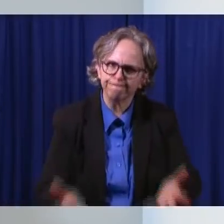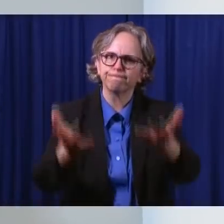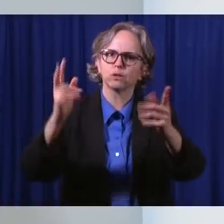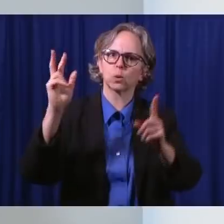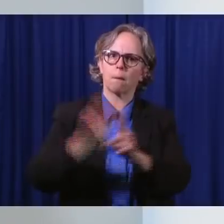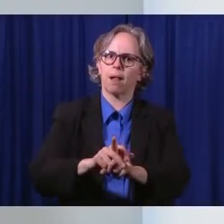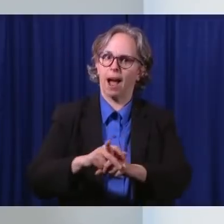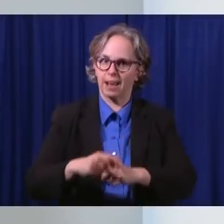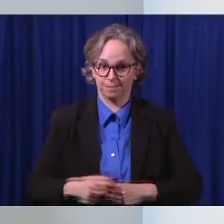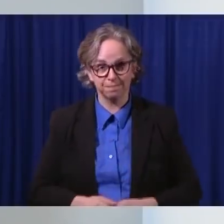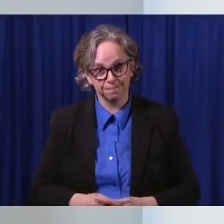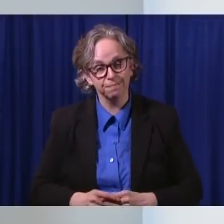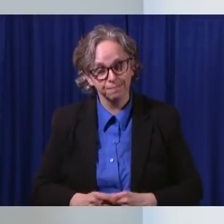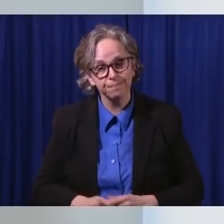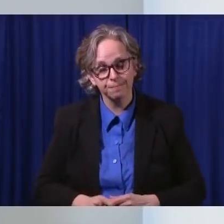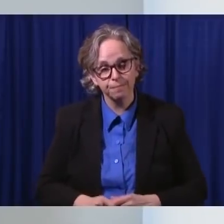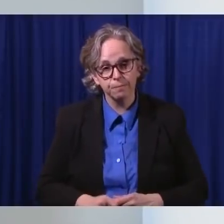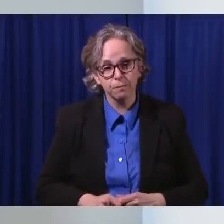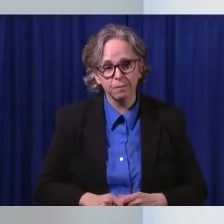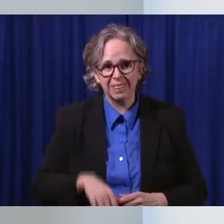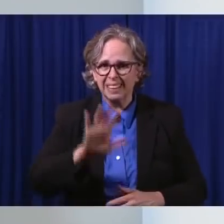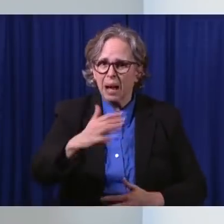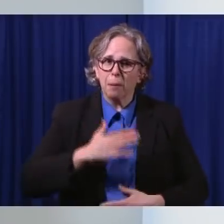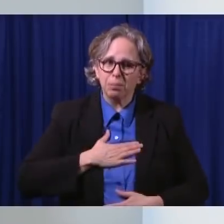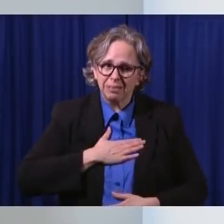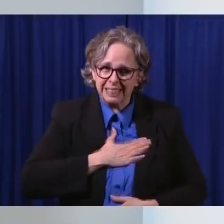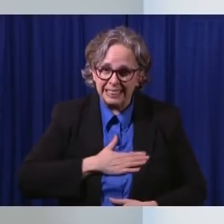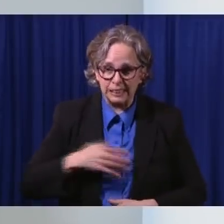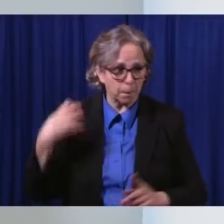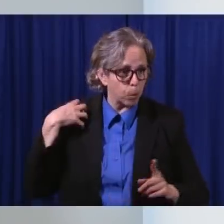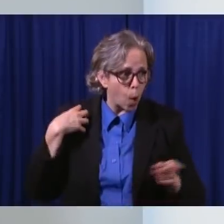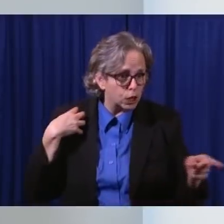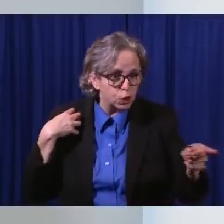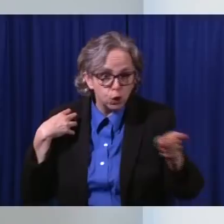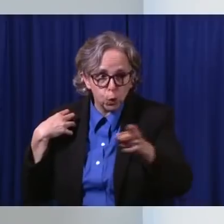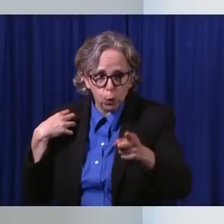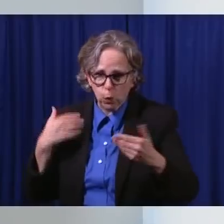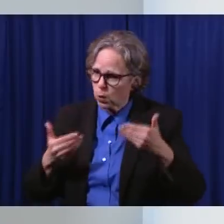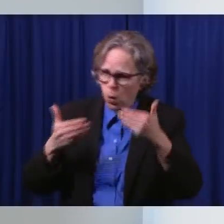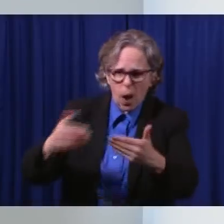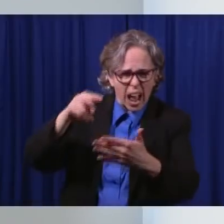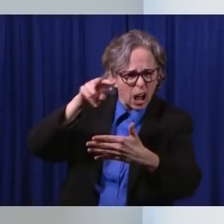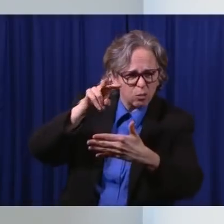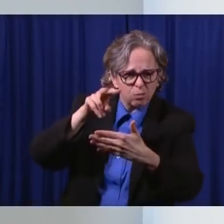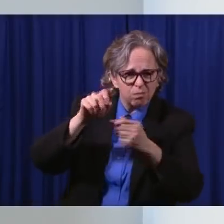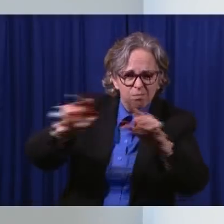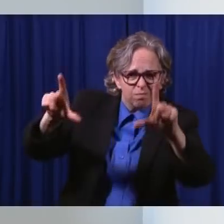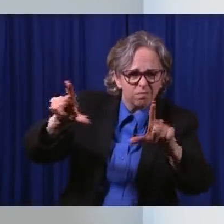THE RESOURCES THAT ARE BEEN MADE AVAILABLE AND THE OPPORTUNITIES THAT THE TWO COMBINED CAN CREATE.